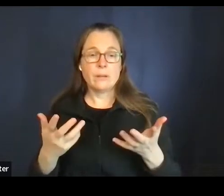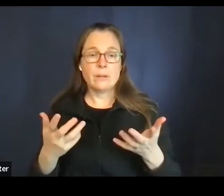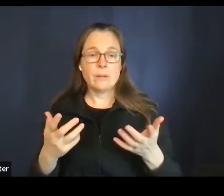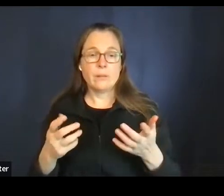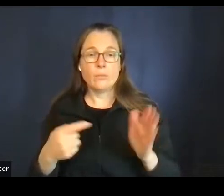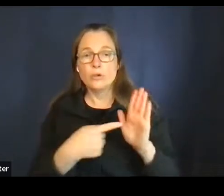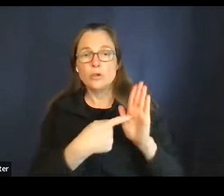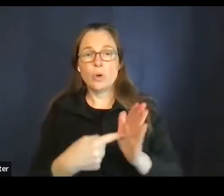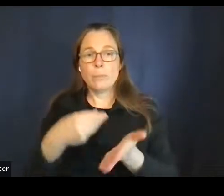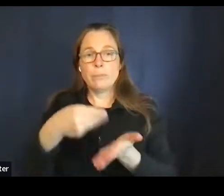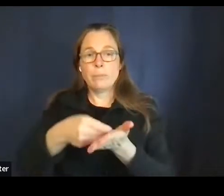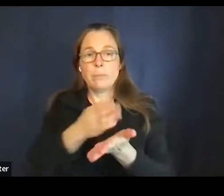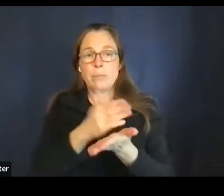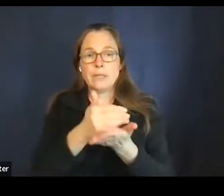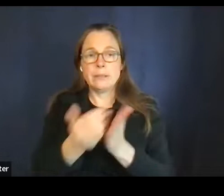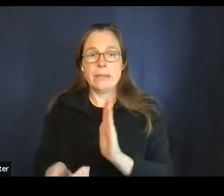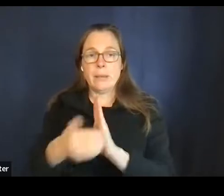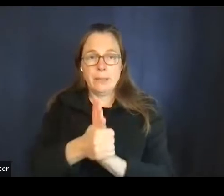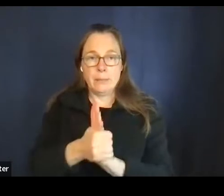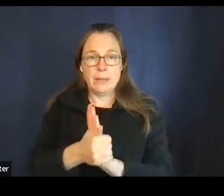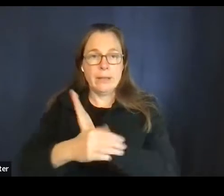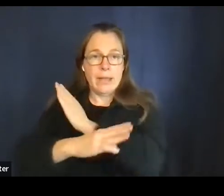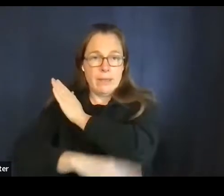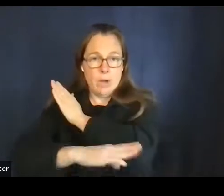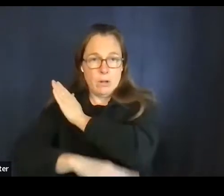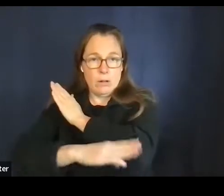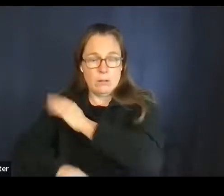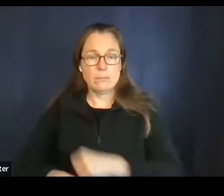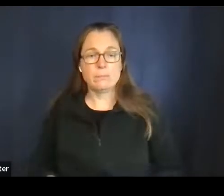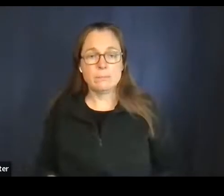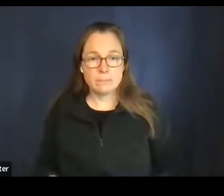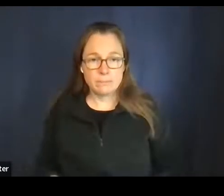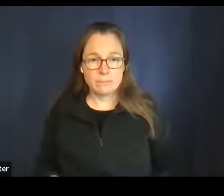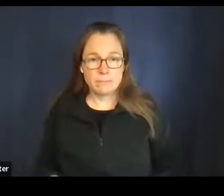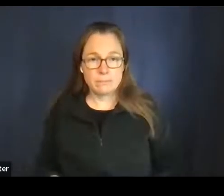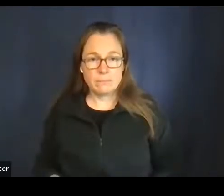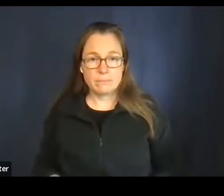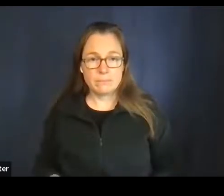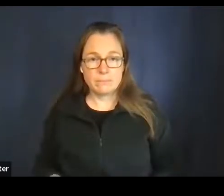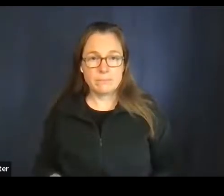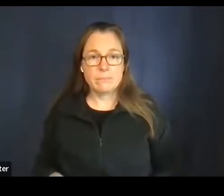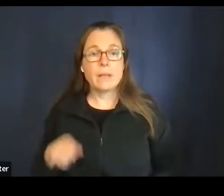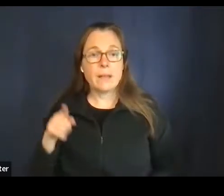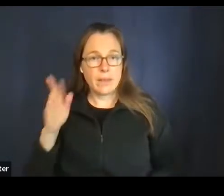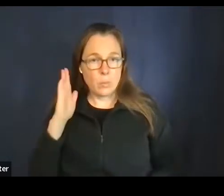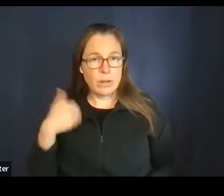“bump”, the budget management process. And the council will have a work session on that this Thursday